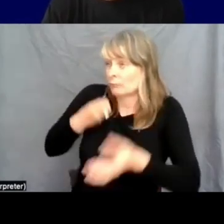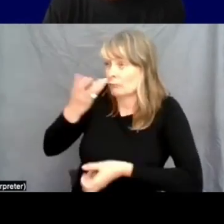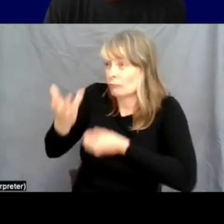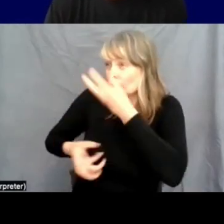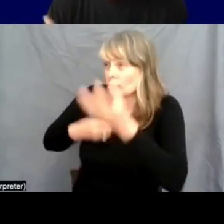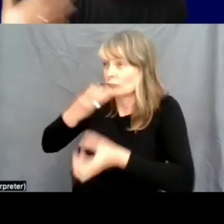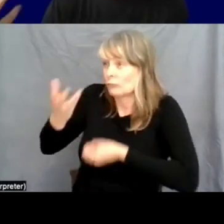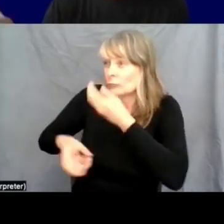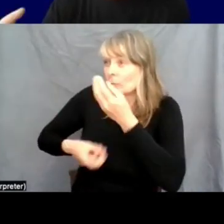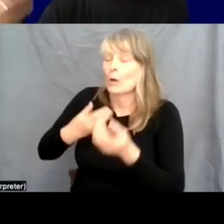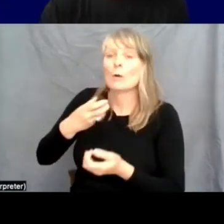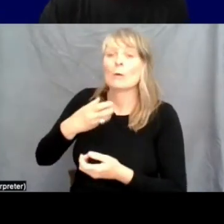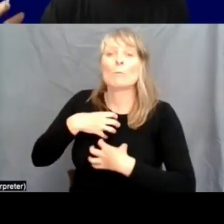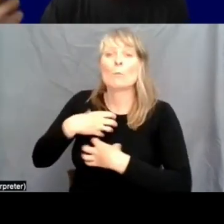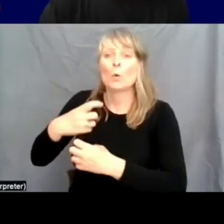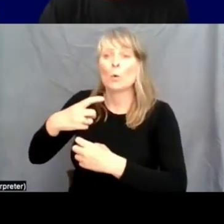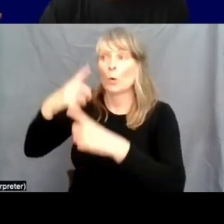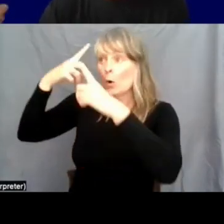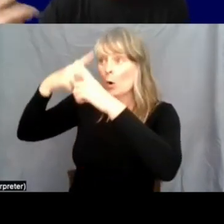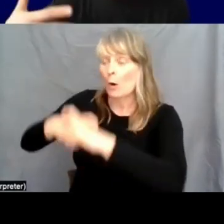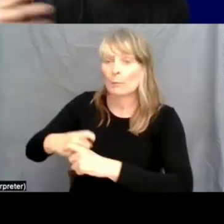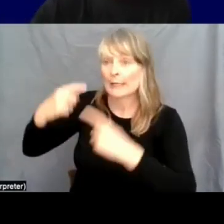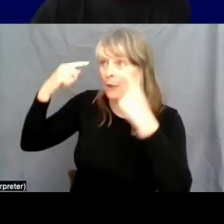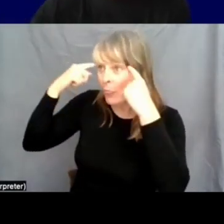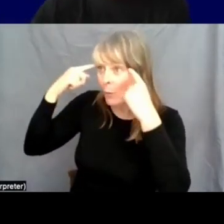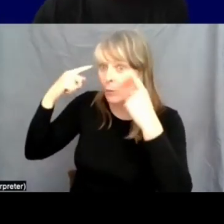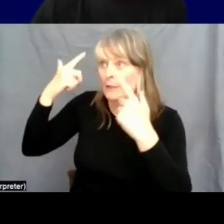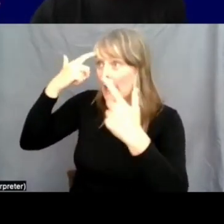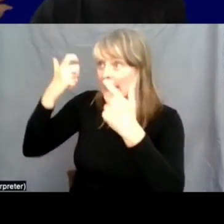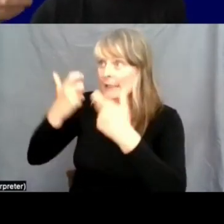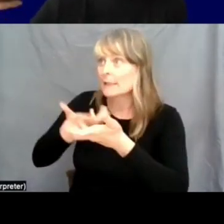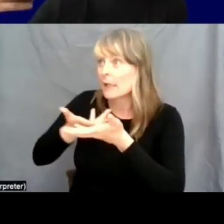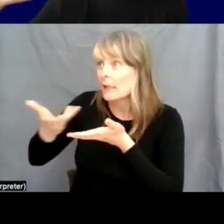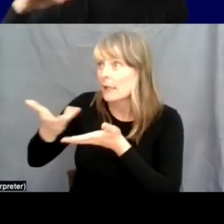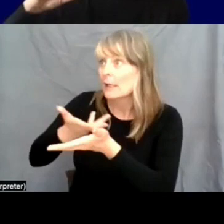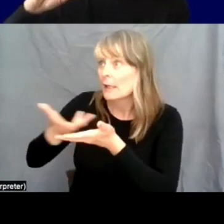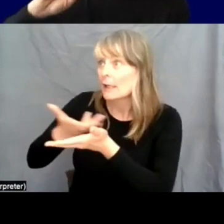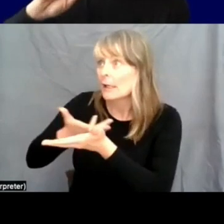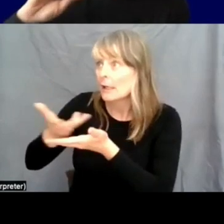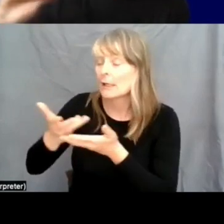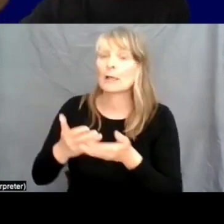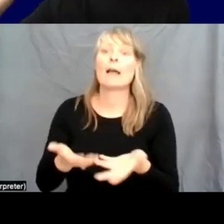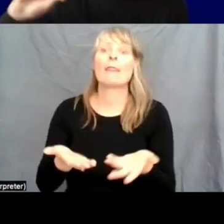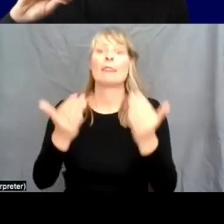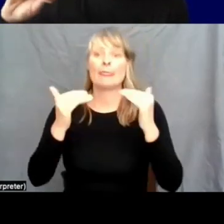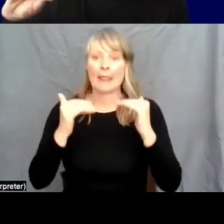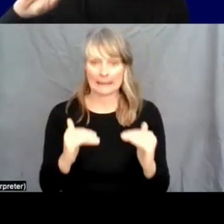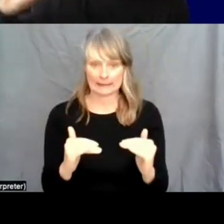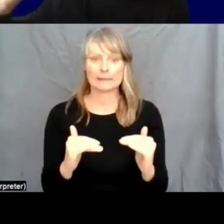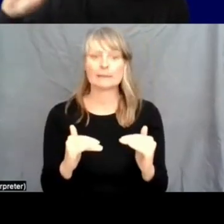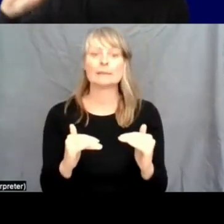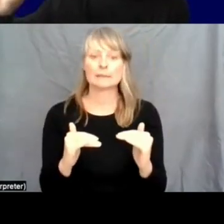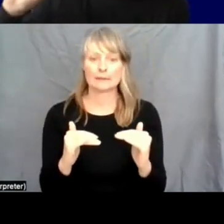And finally - not finally, because it becomes a lifelong process really - it's that shared symbolic development